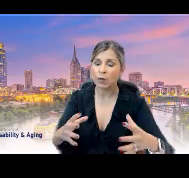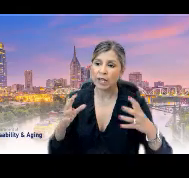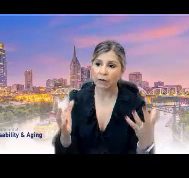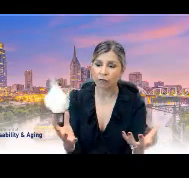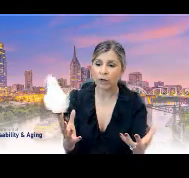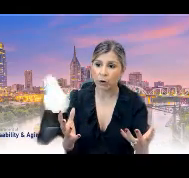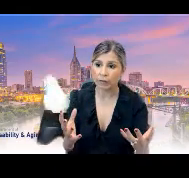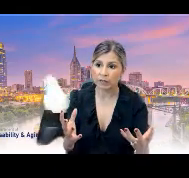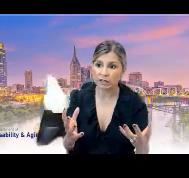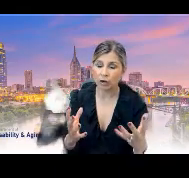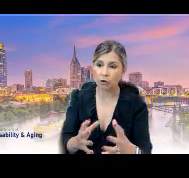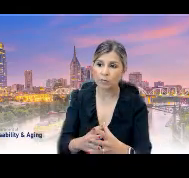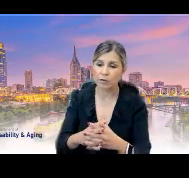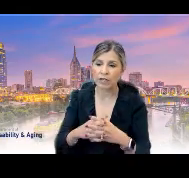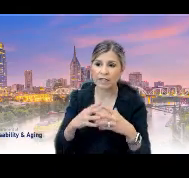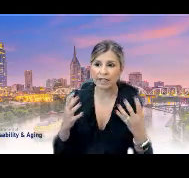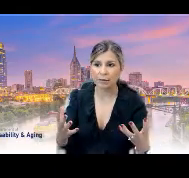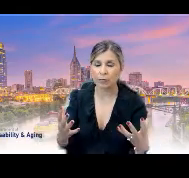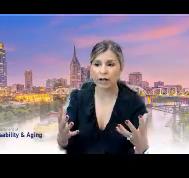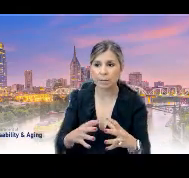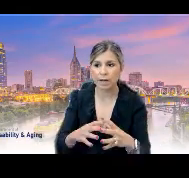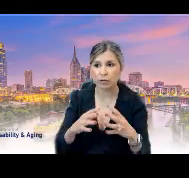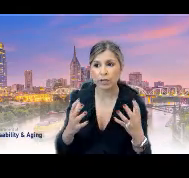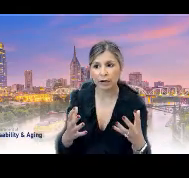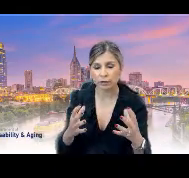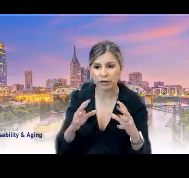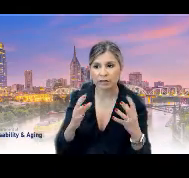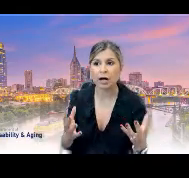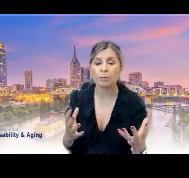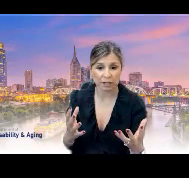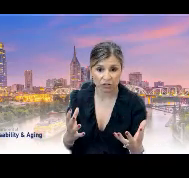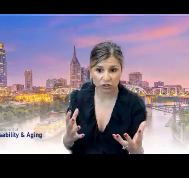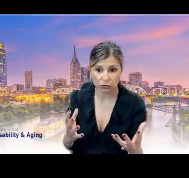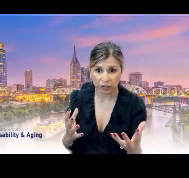Now we have repurposed these homes so that they can provide medical care to